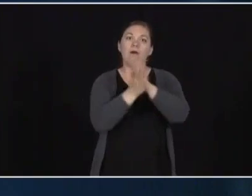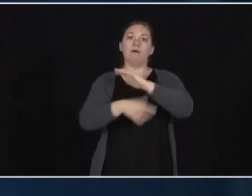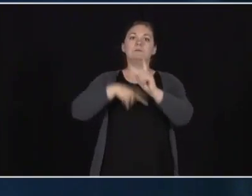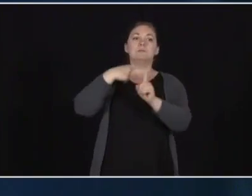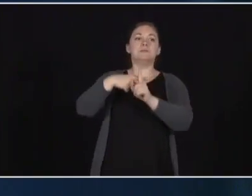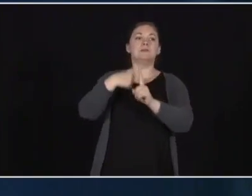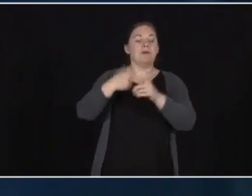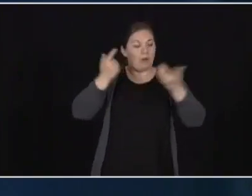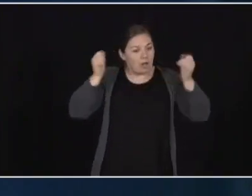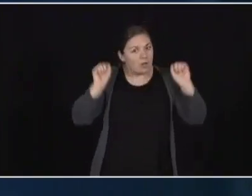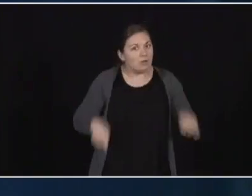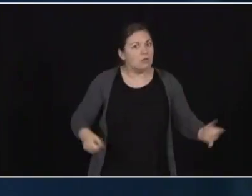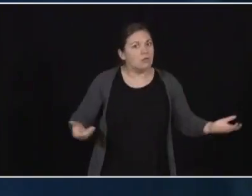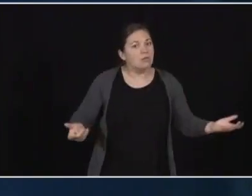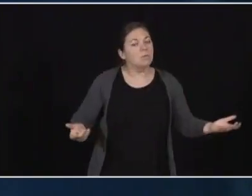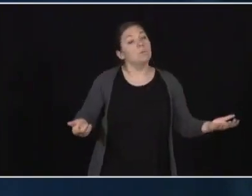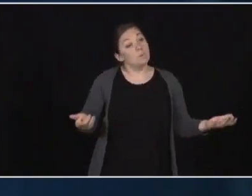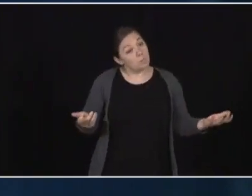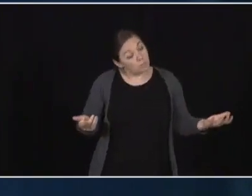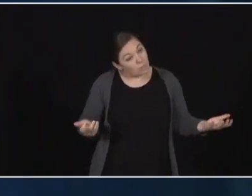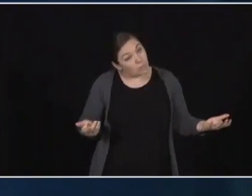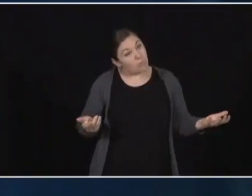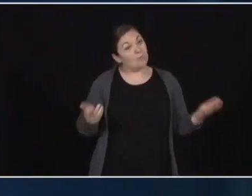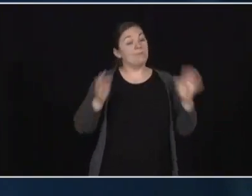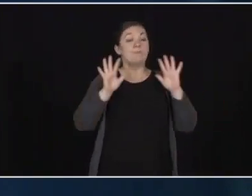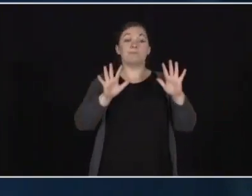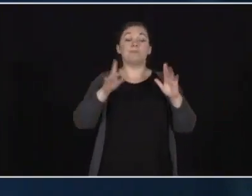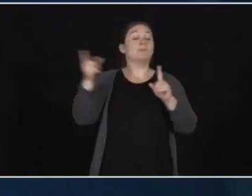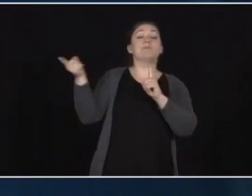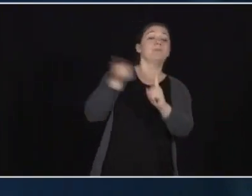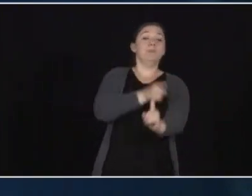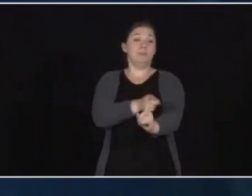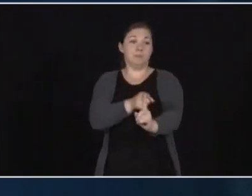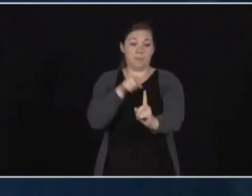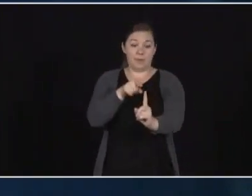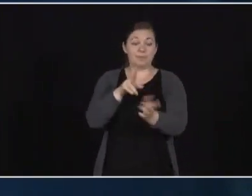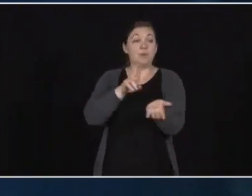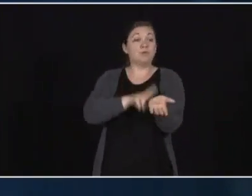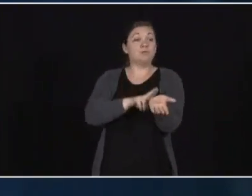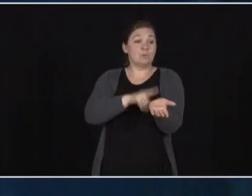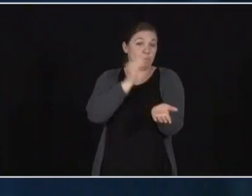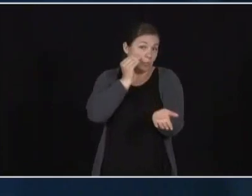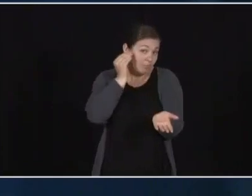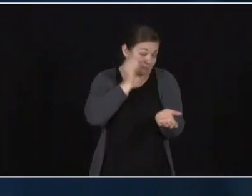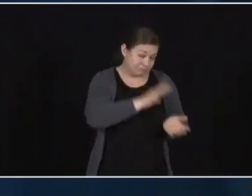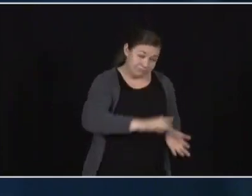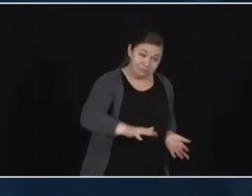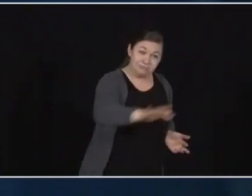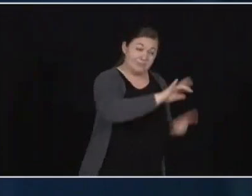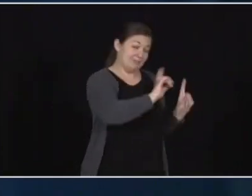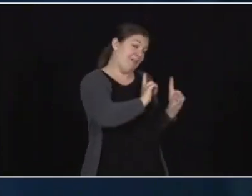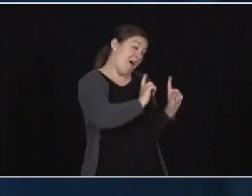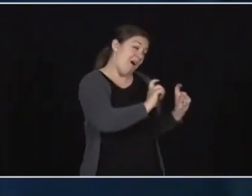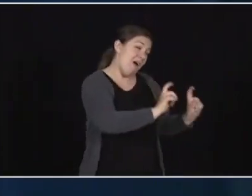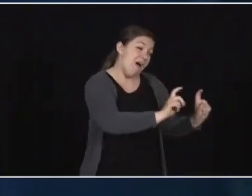within the body and therefore available to be identified through testing. So moving back to where was. Long-term care residents and all of the homes